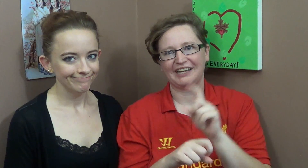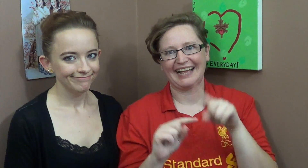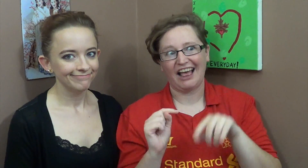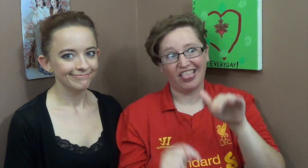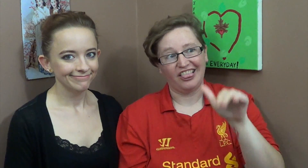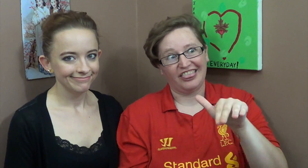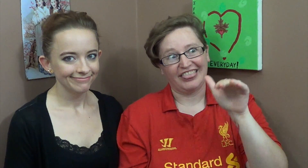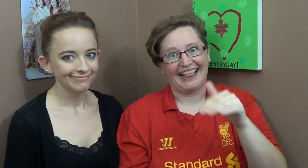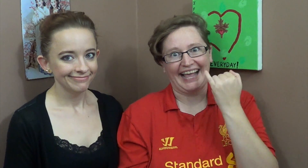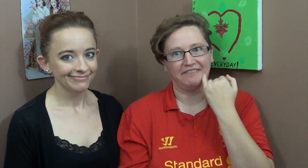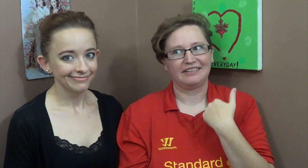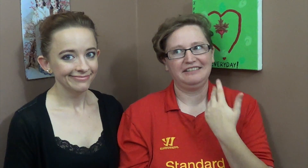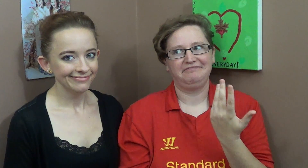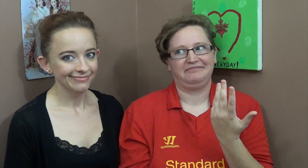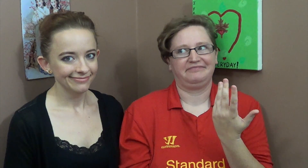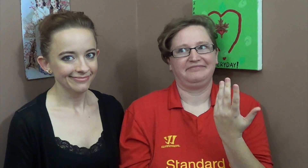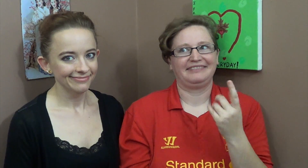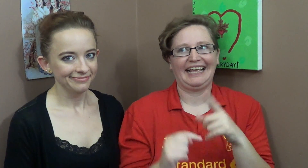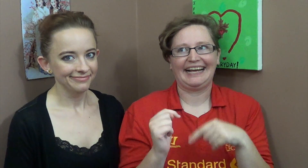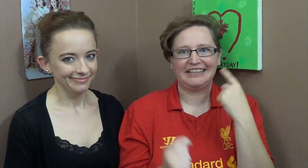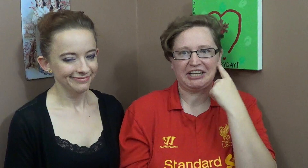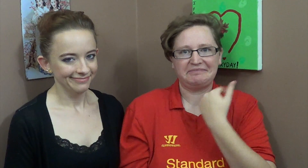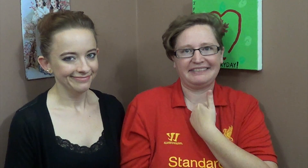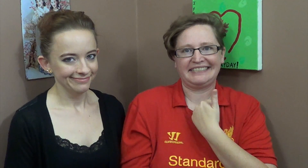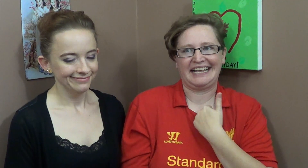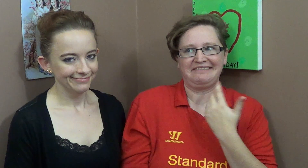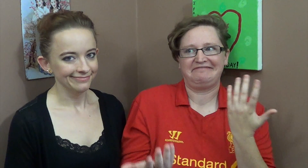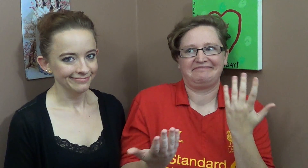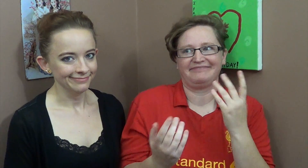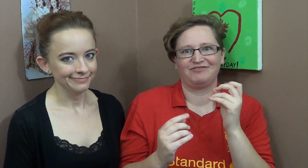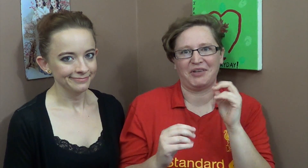used to that. You can't constantly nag me if I can't hear myself.